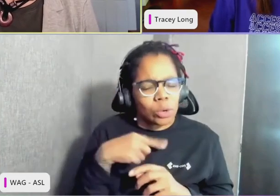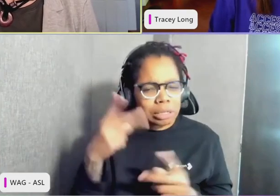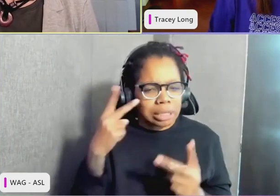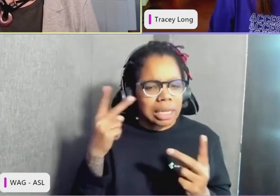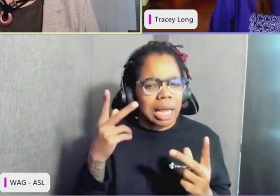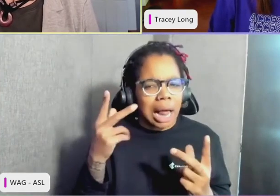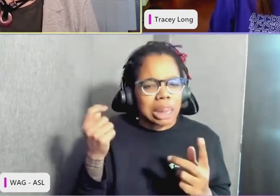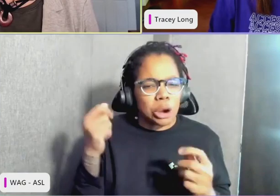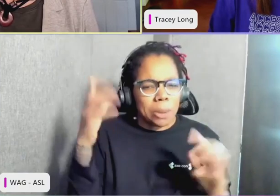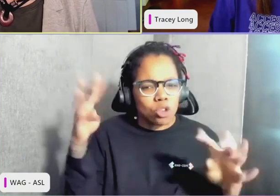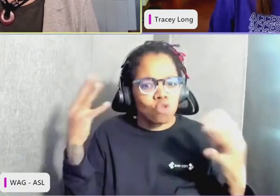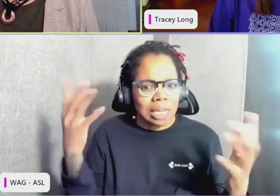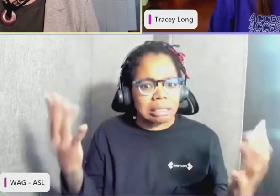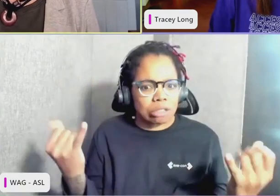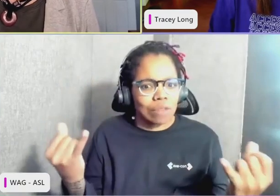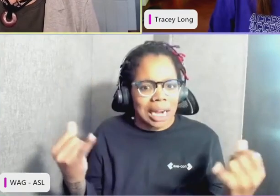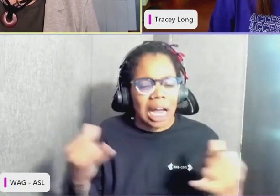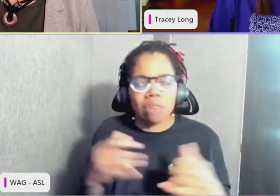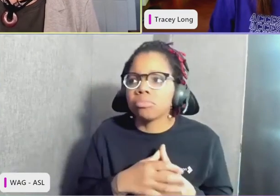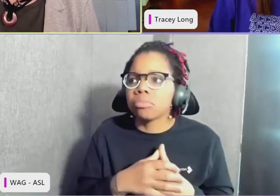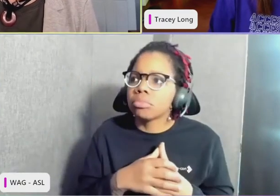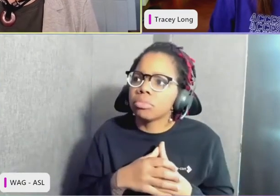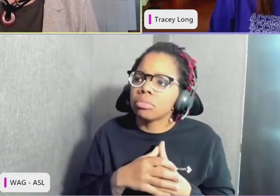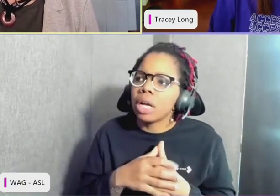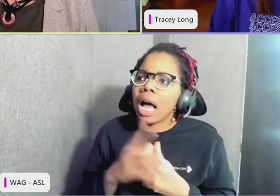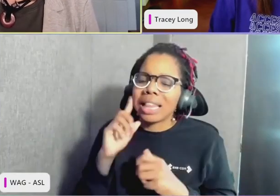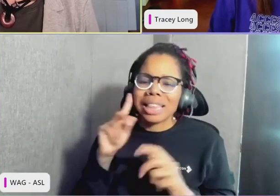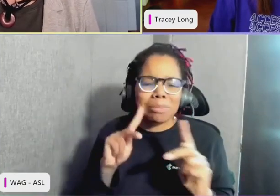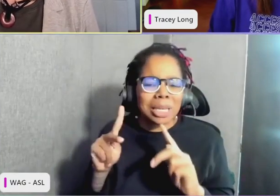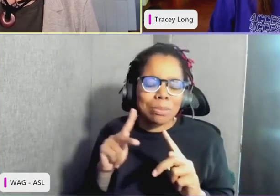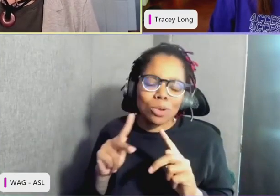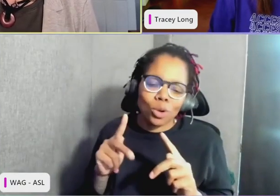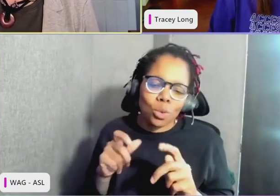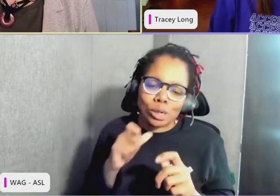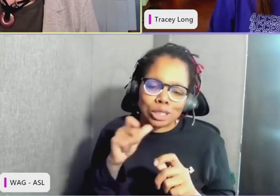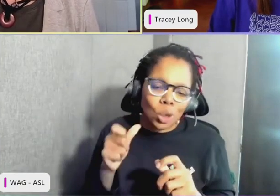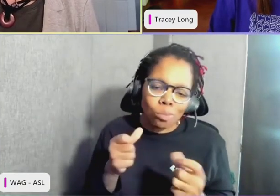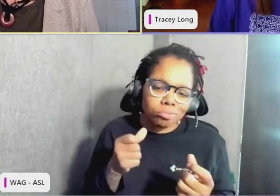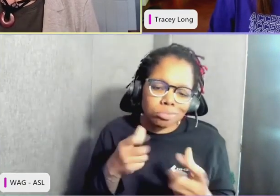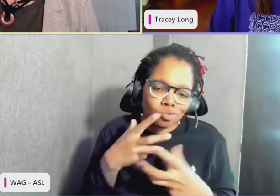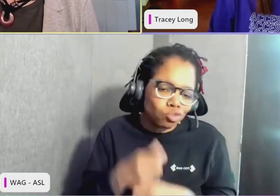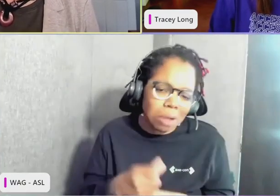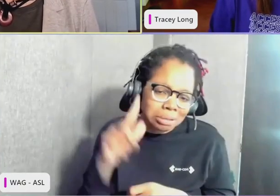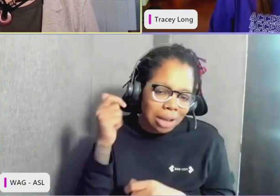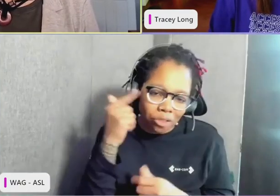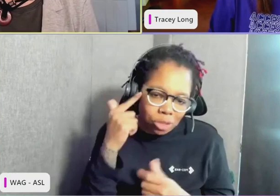unfamiliar system -- I think that we are seeing a little bit of a crazy time where